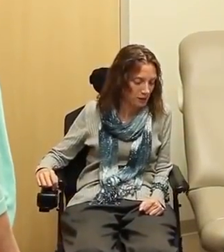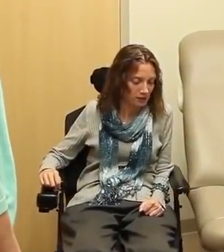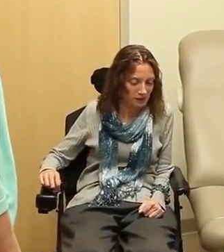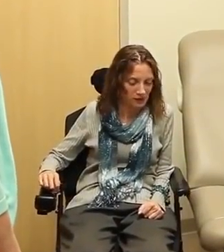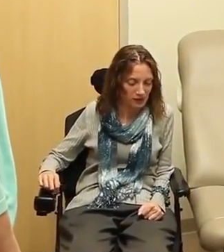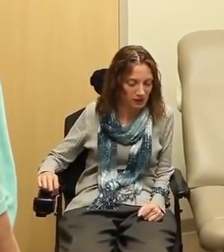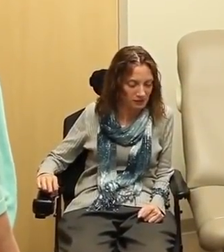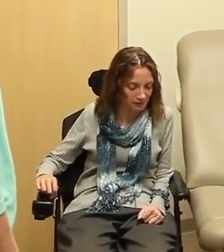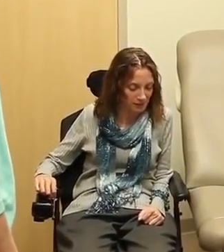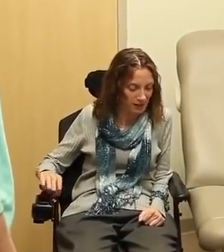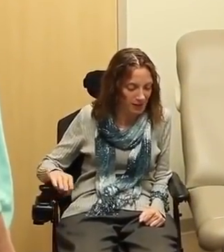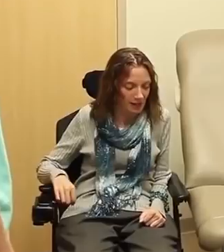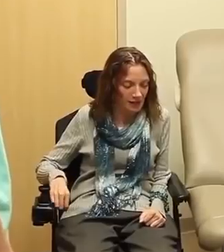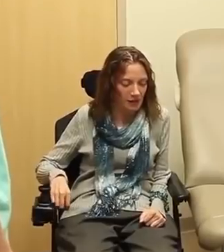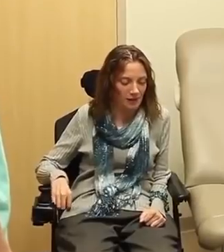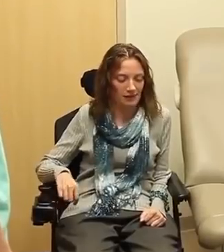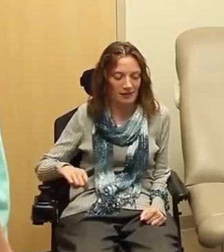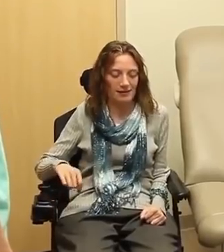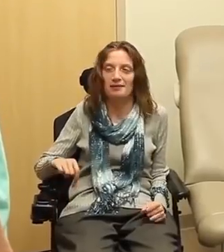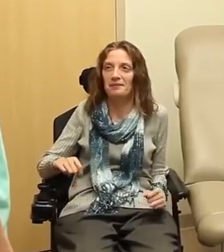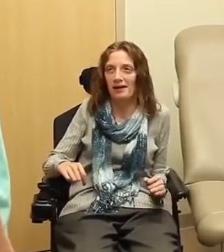Pull up close here.